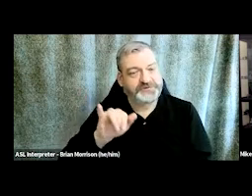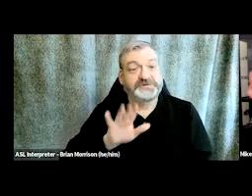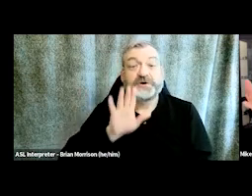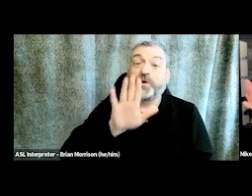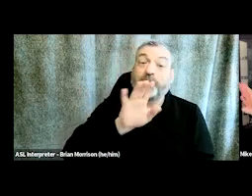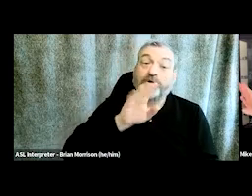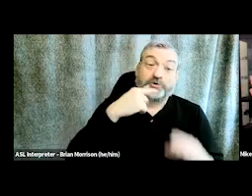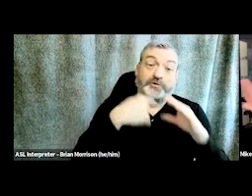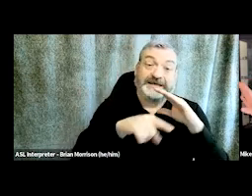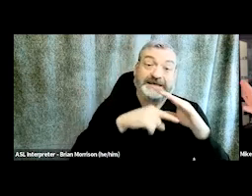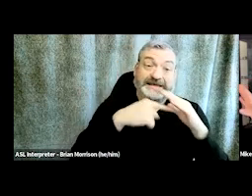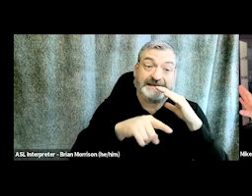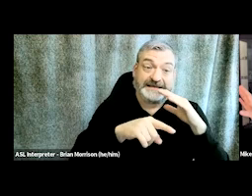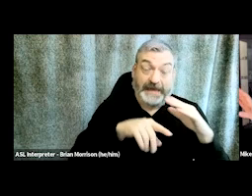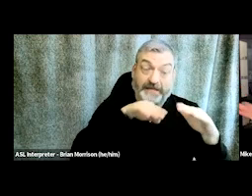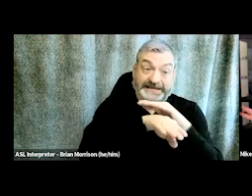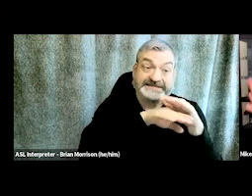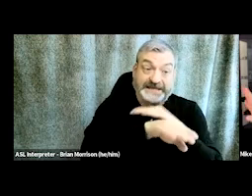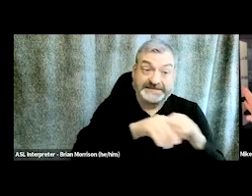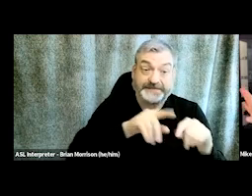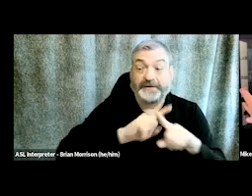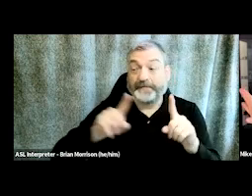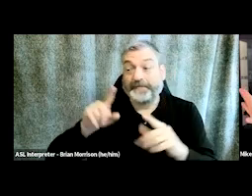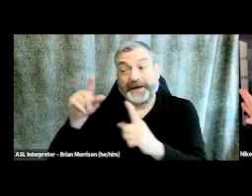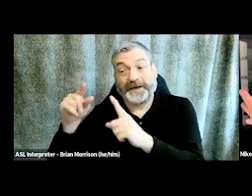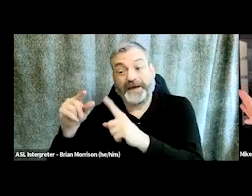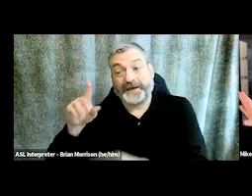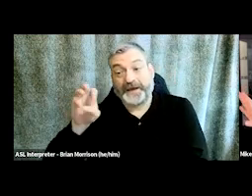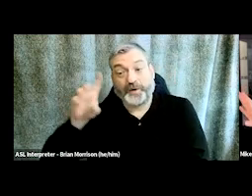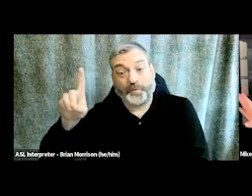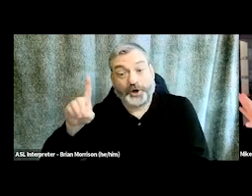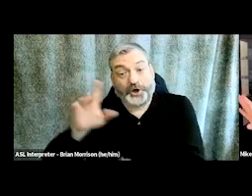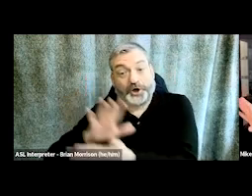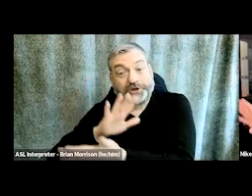an inaccessible Word doc or PDF, that doesn't get you out of the hot water,